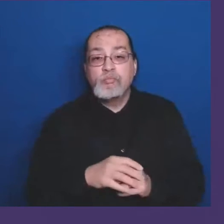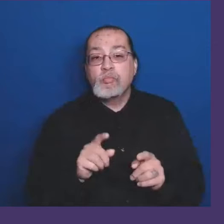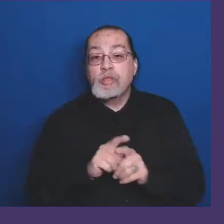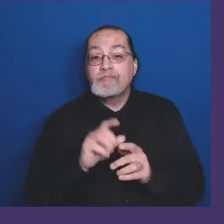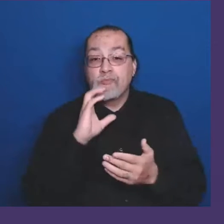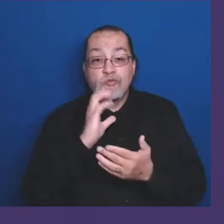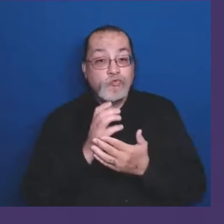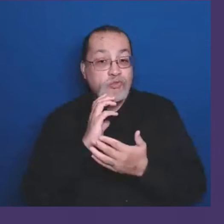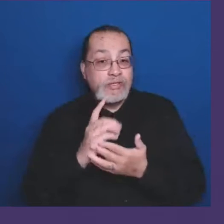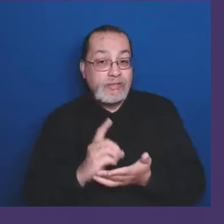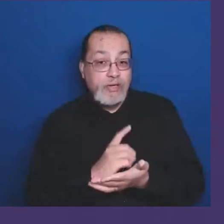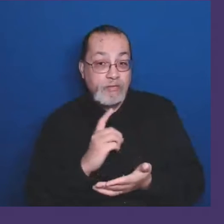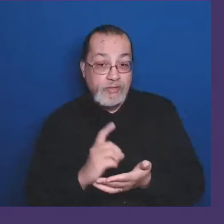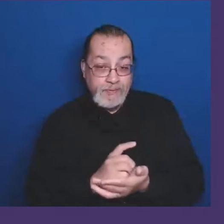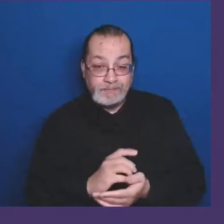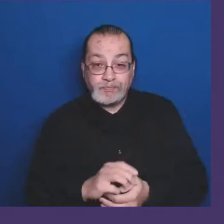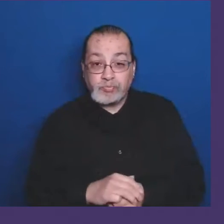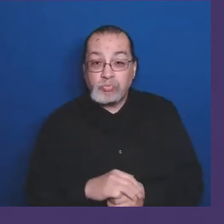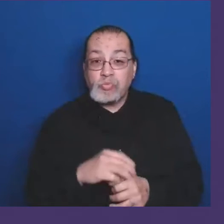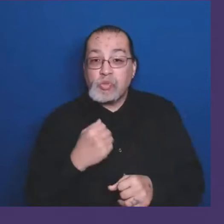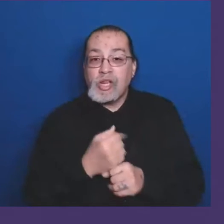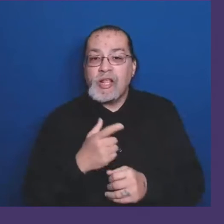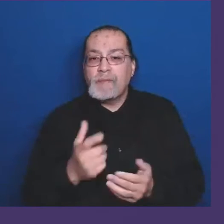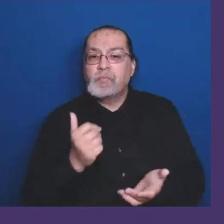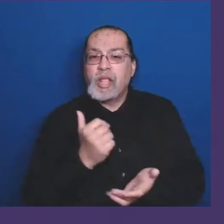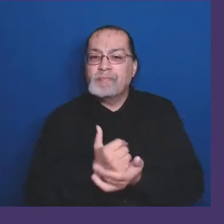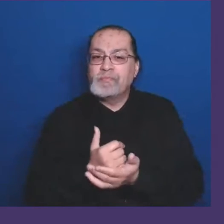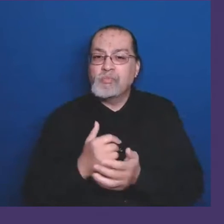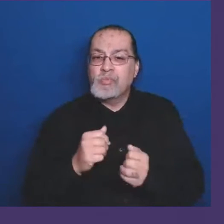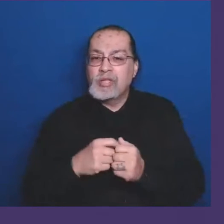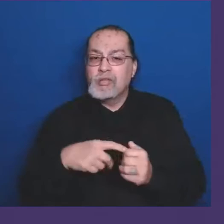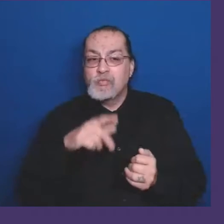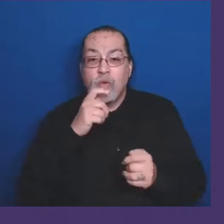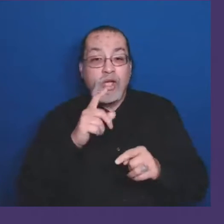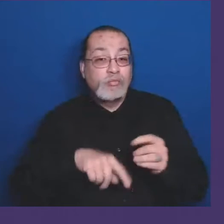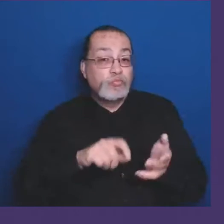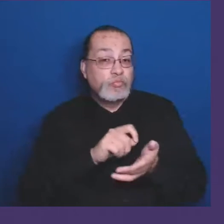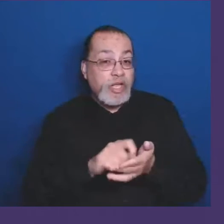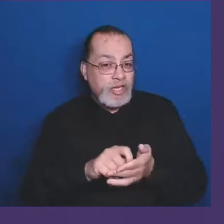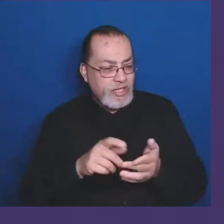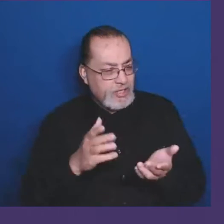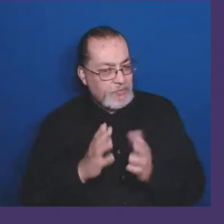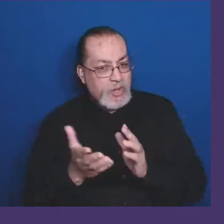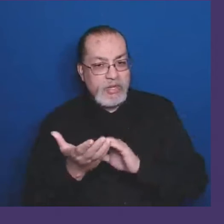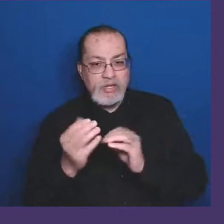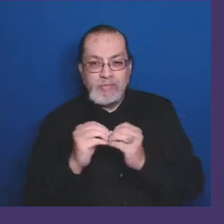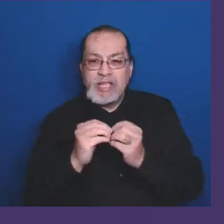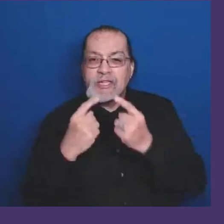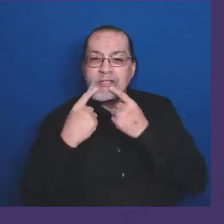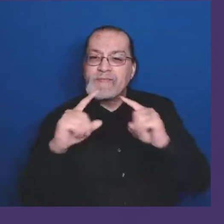write as effectively as they would like to. We now work alongside BASE quite closely